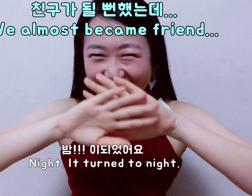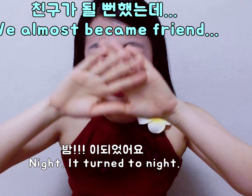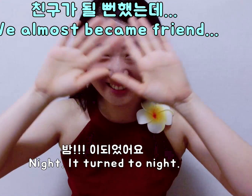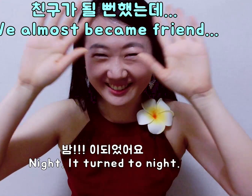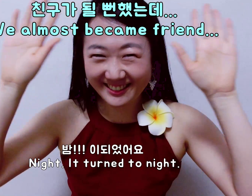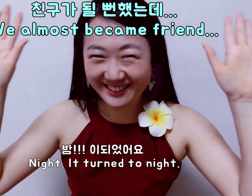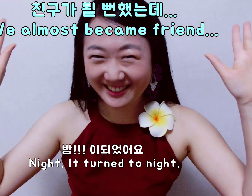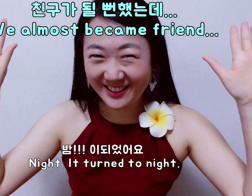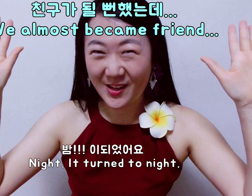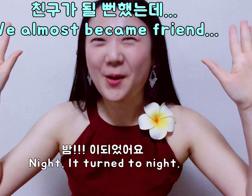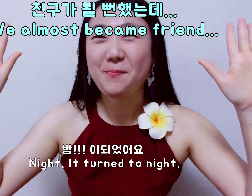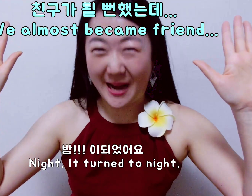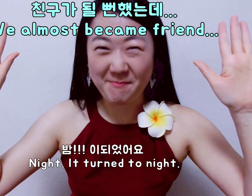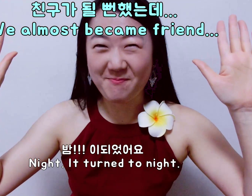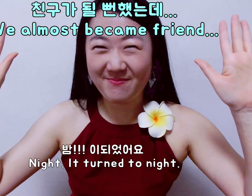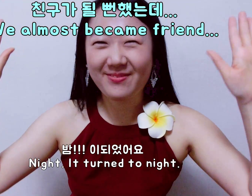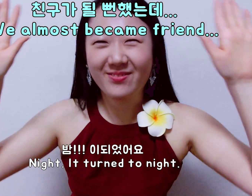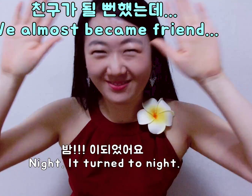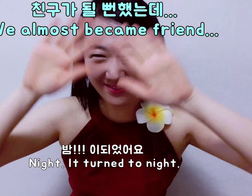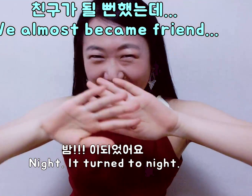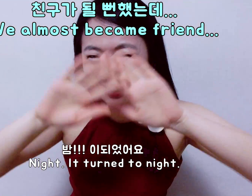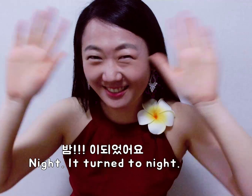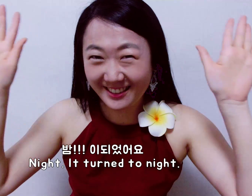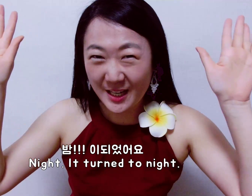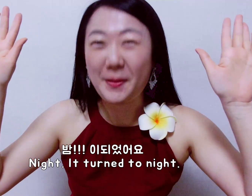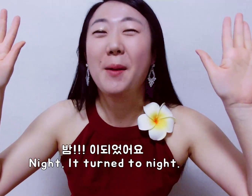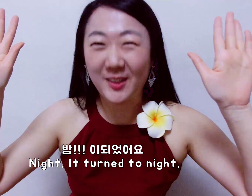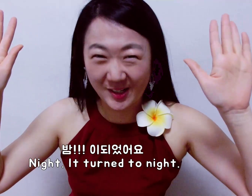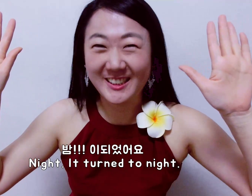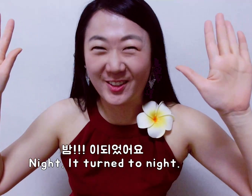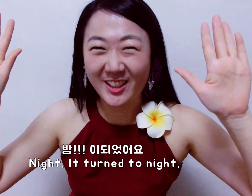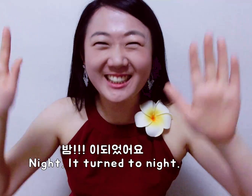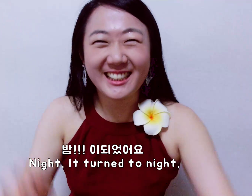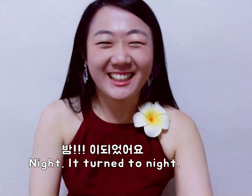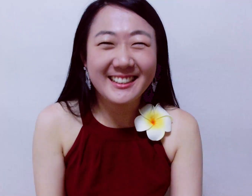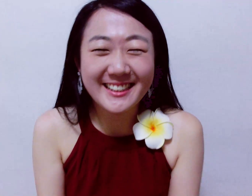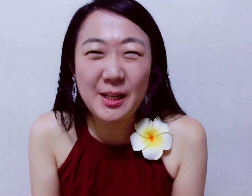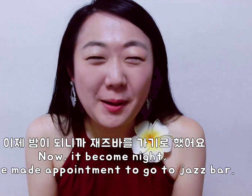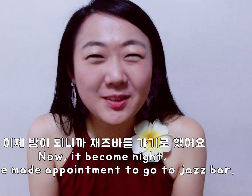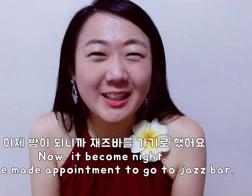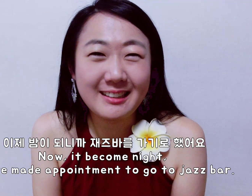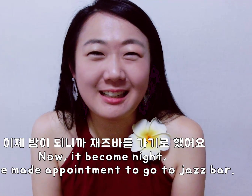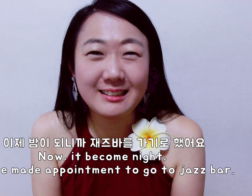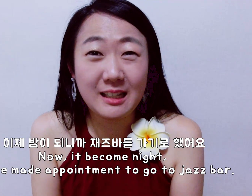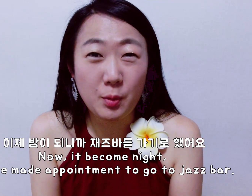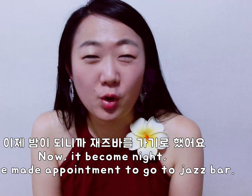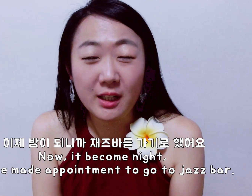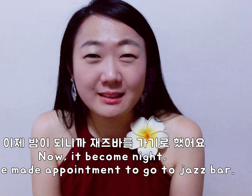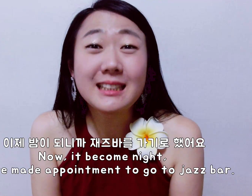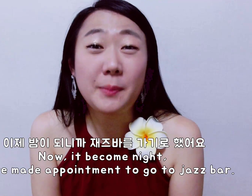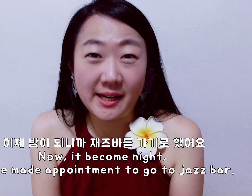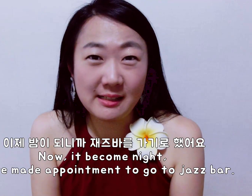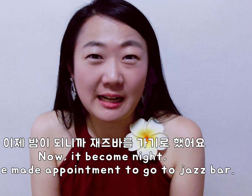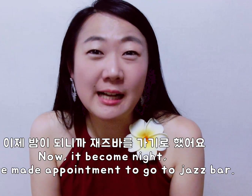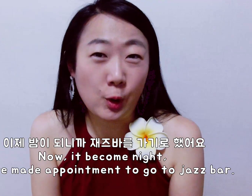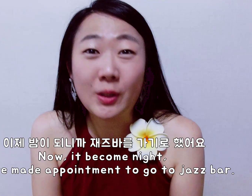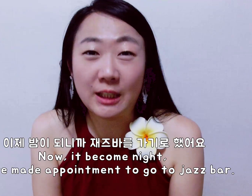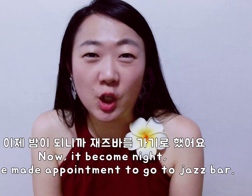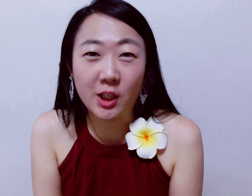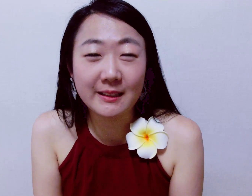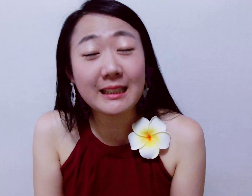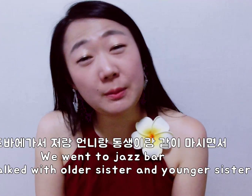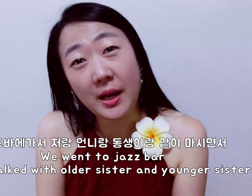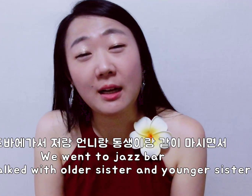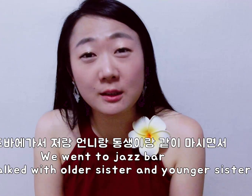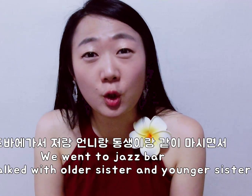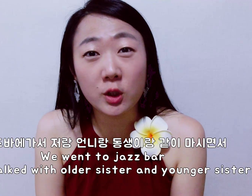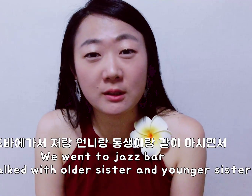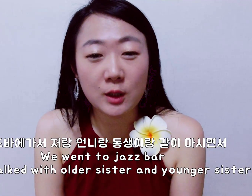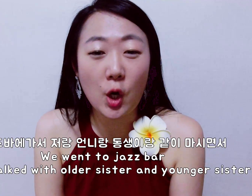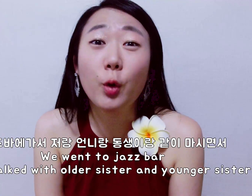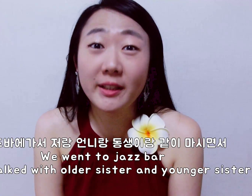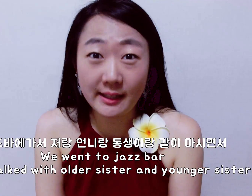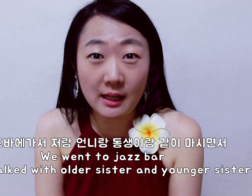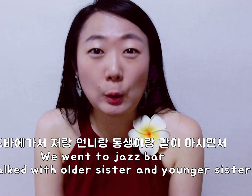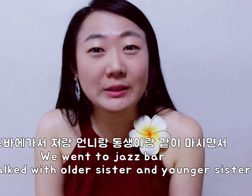of us저희 앞으로 가가지고 새치기 를 하는데they pushed in a line in front